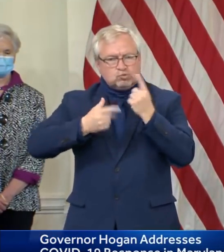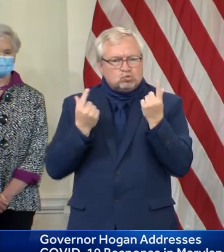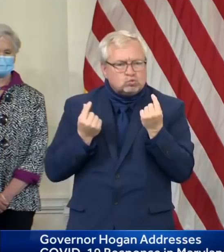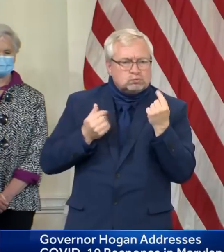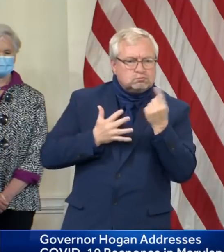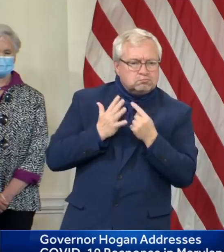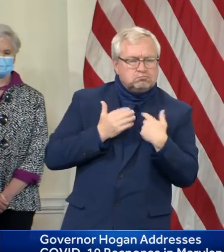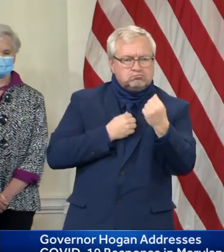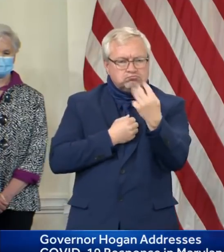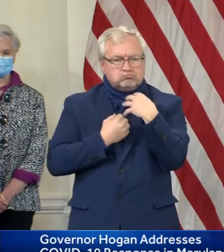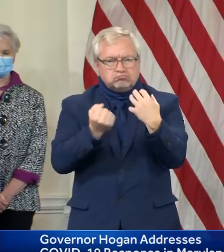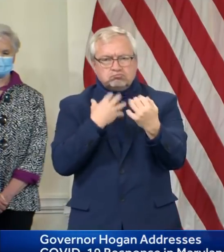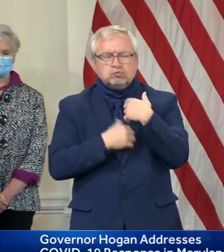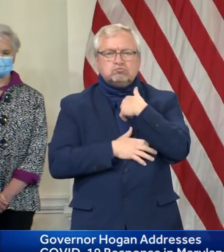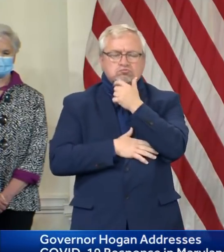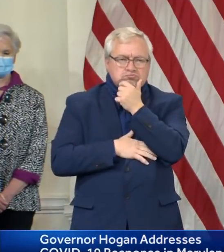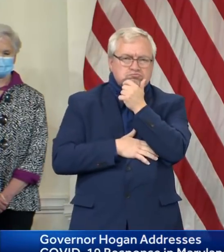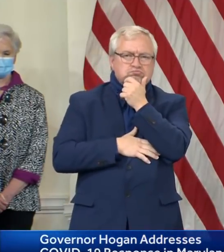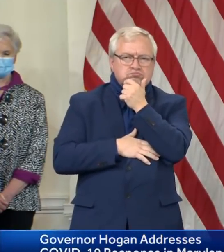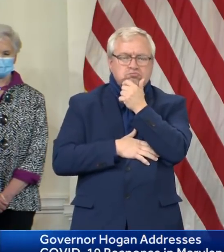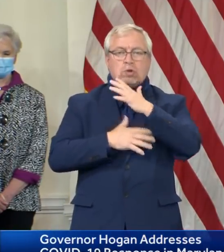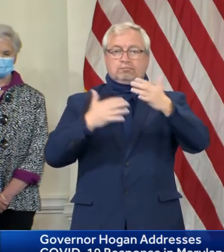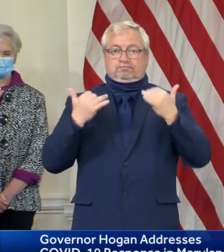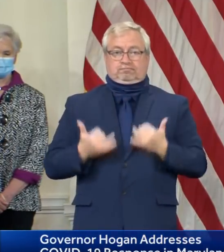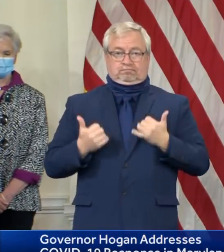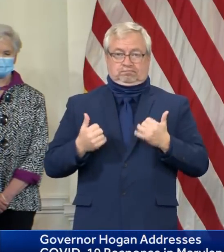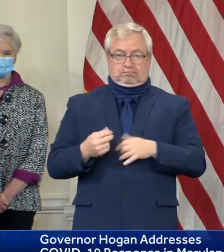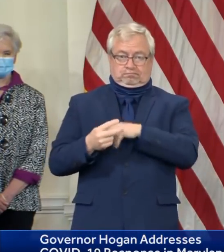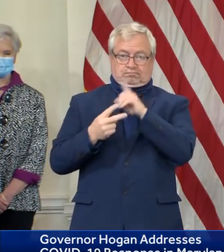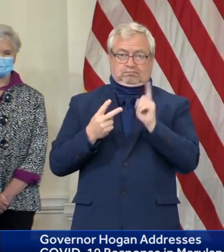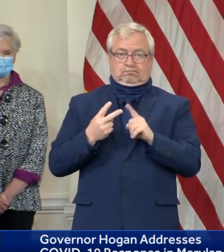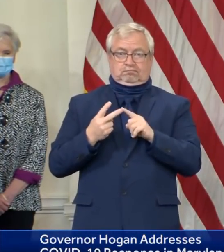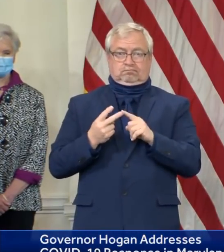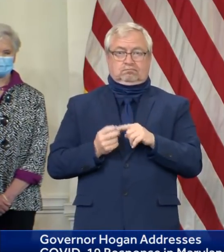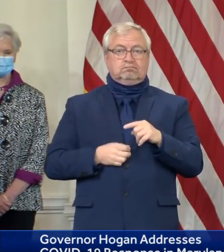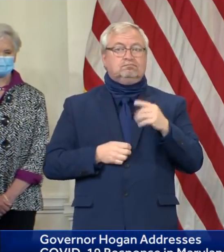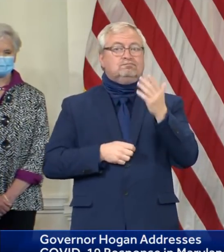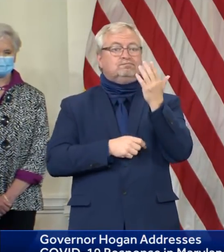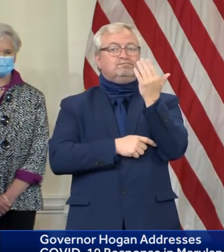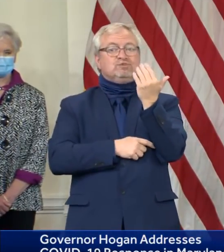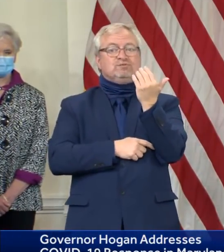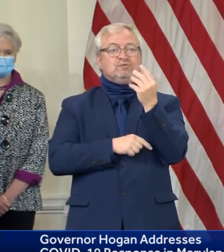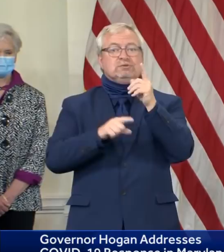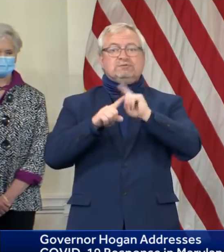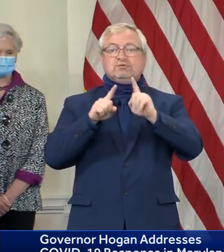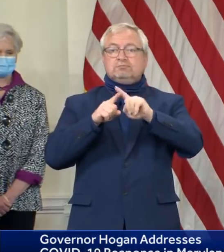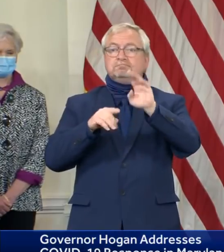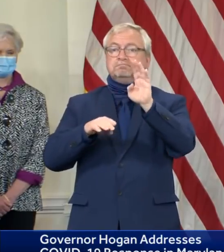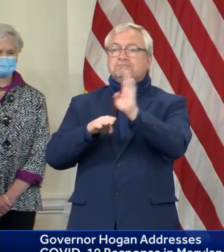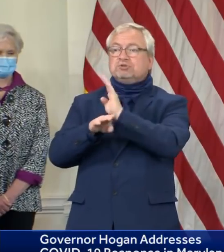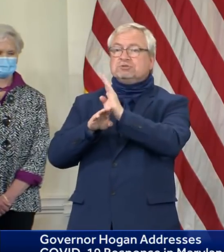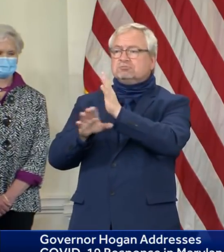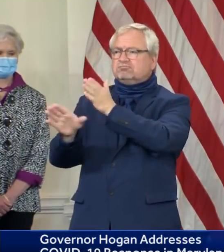THIS TEAM IS ADVISING US AND GUIDING MARYLAND’S RECOVERING PROCESS.